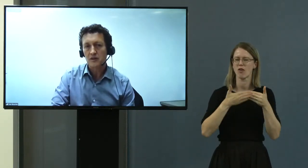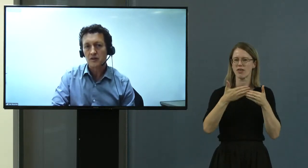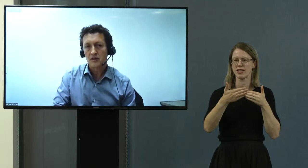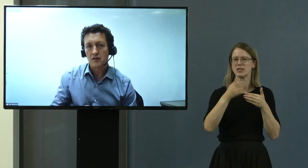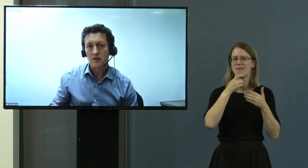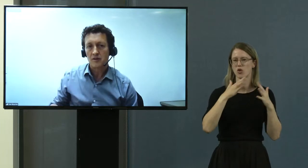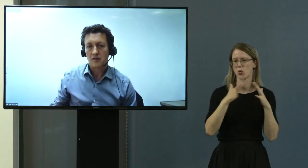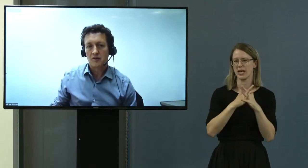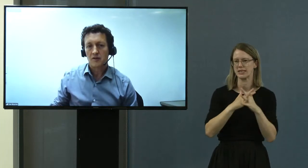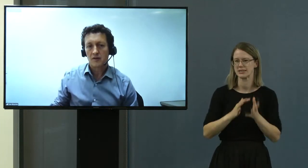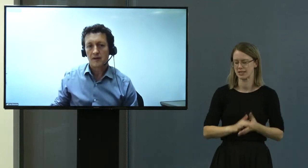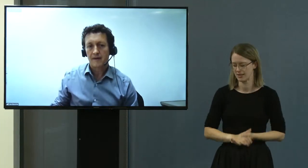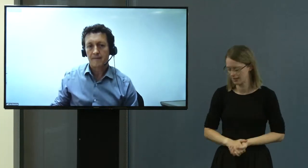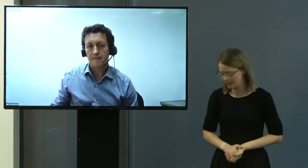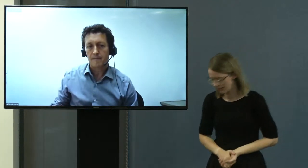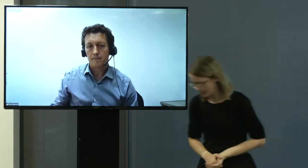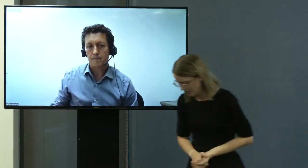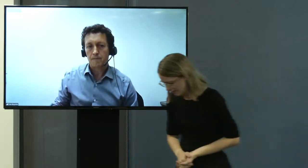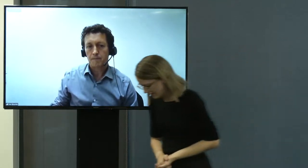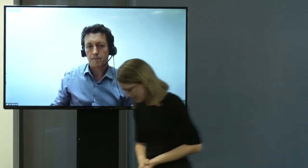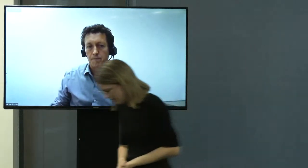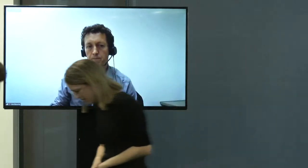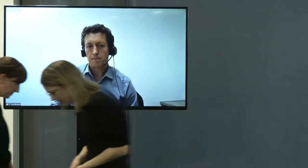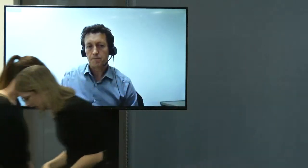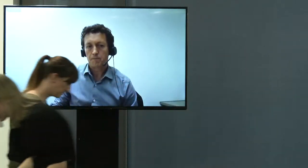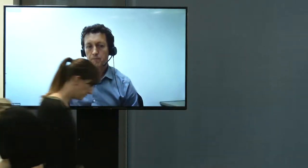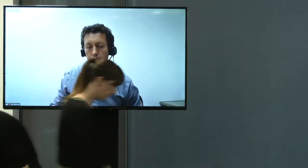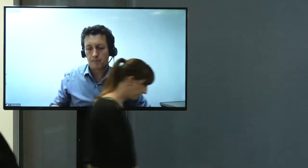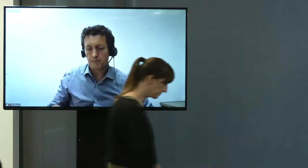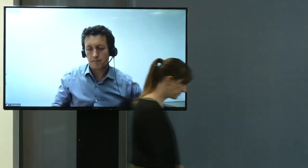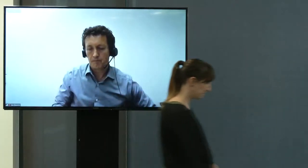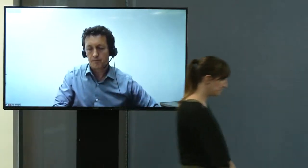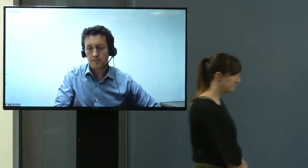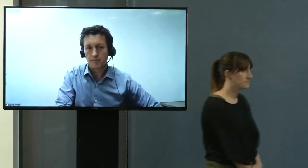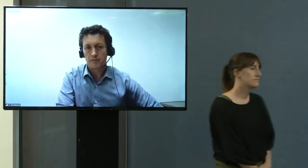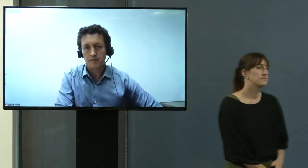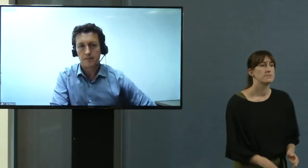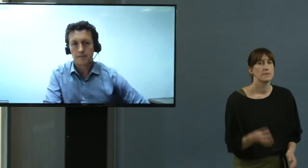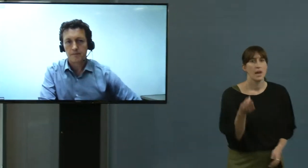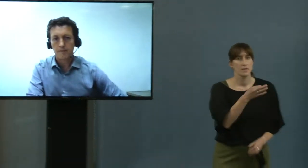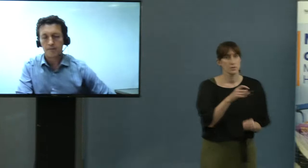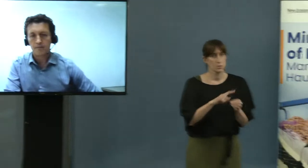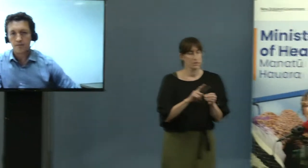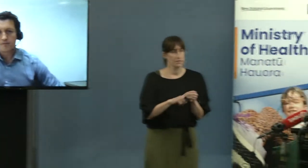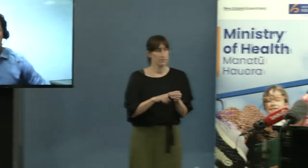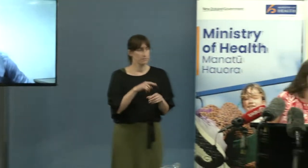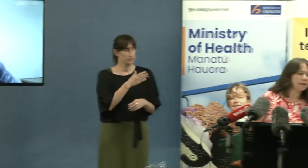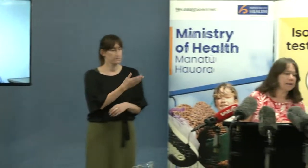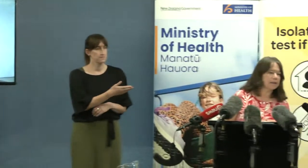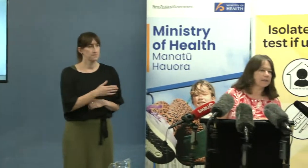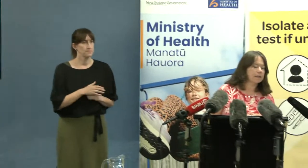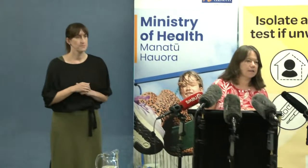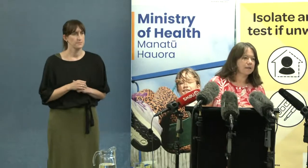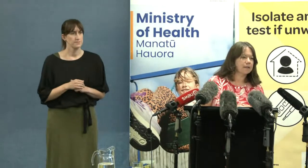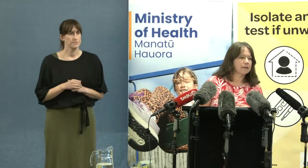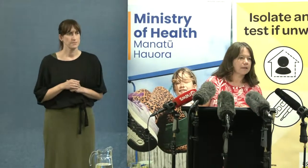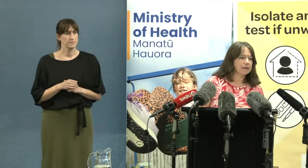mammograms over the coming weeks. Dr McElnay, when are we expecting to see the reporting